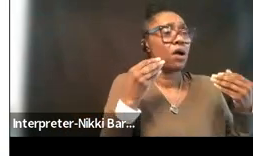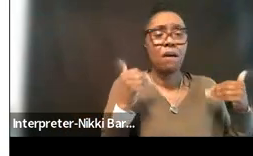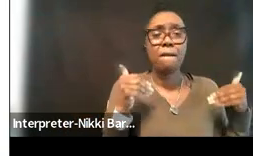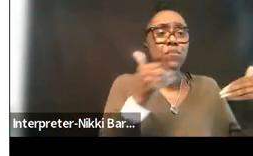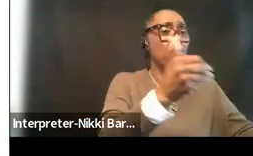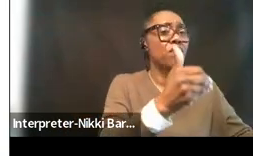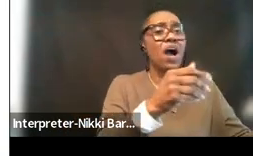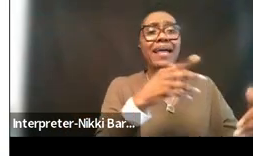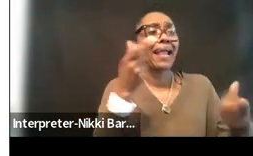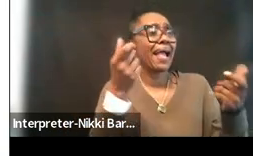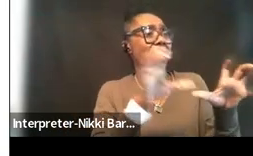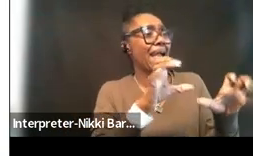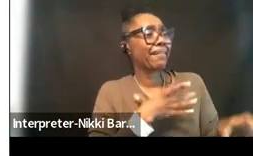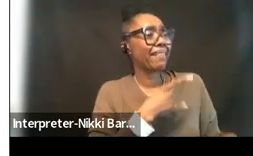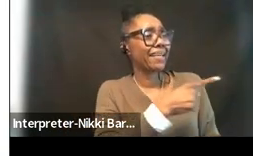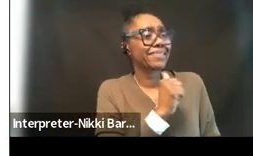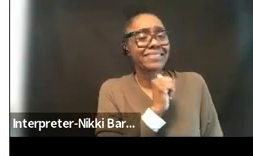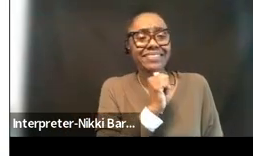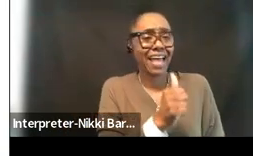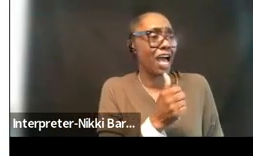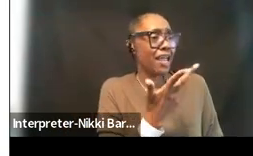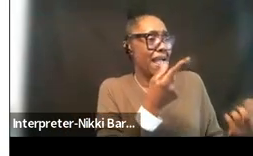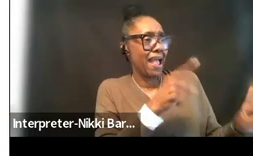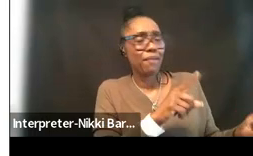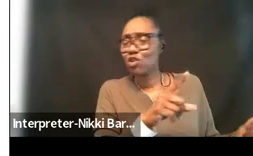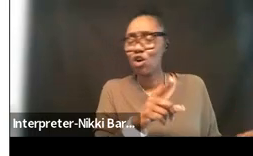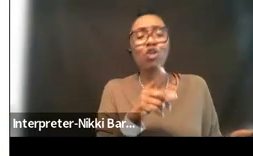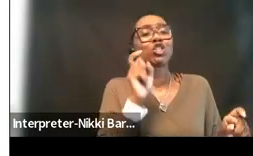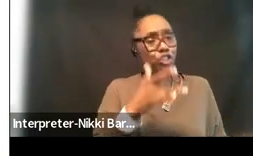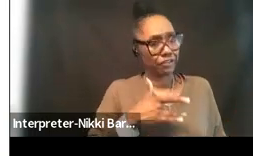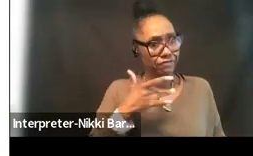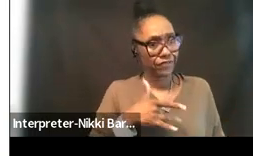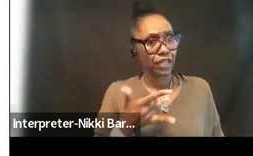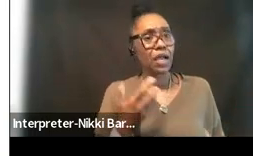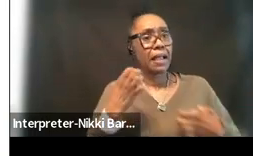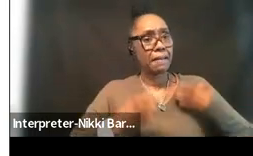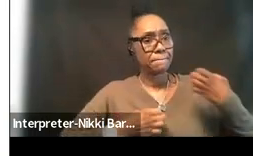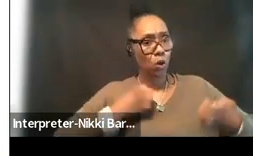You are. You are supposed to feel emotions and reactions to life events. That is how our brain works.